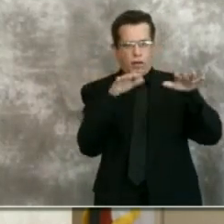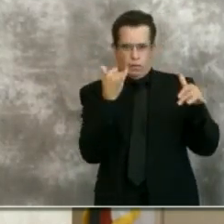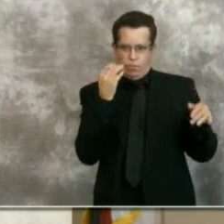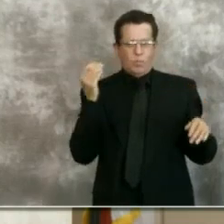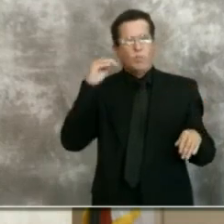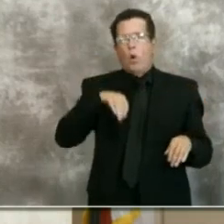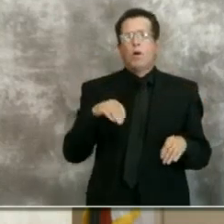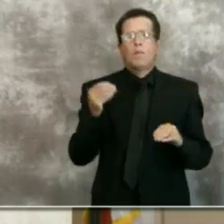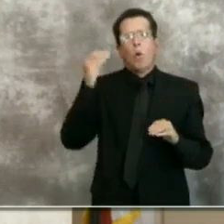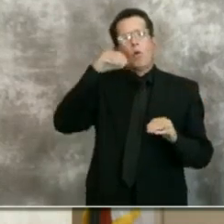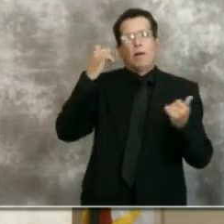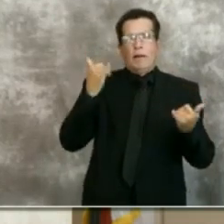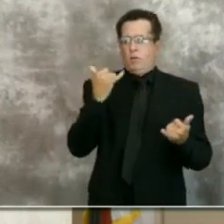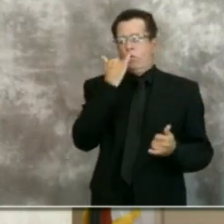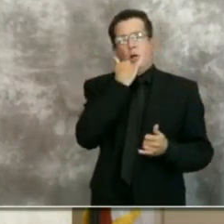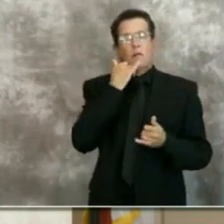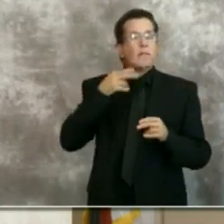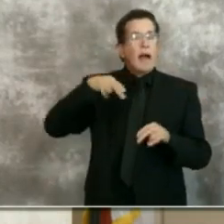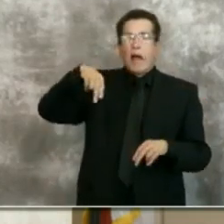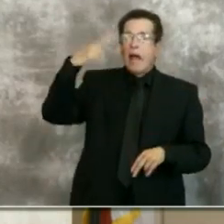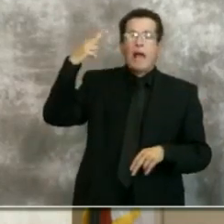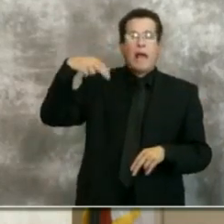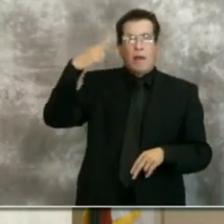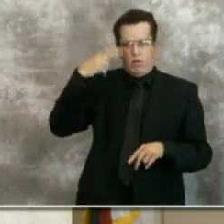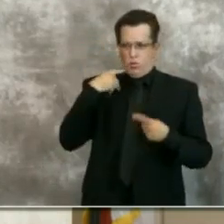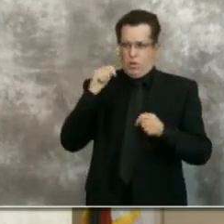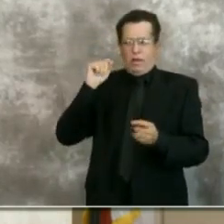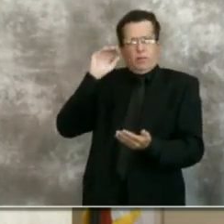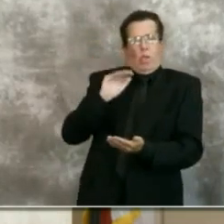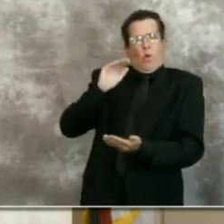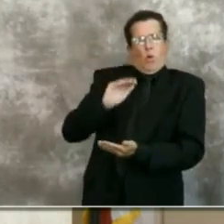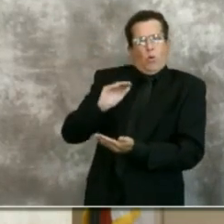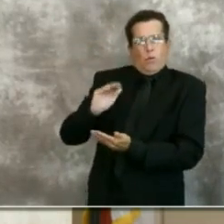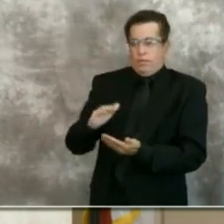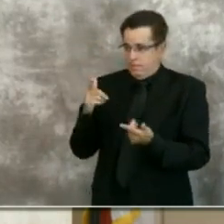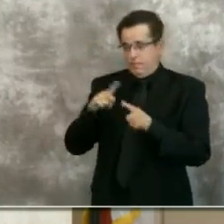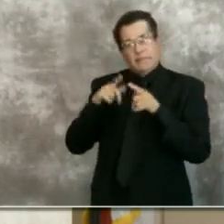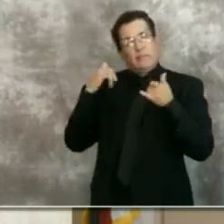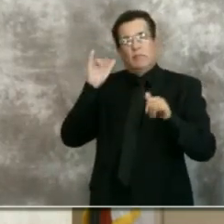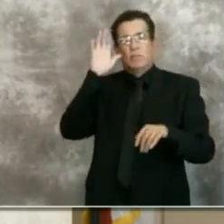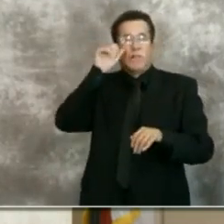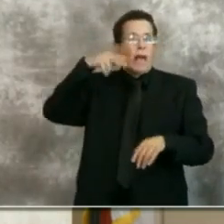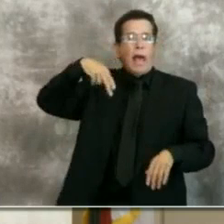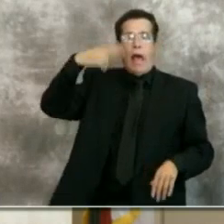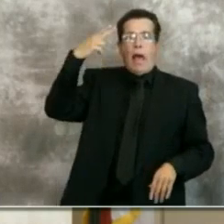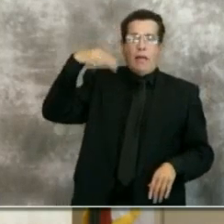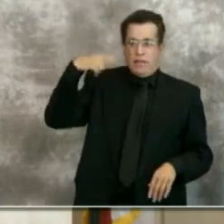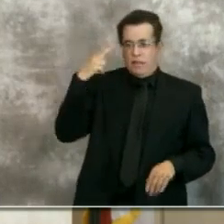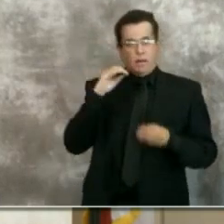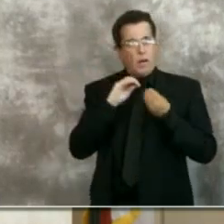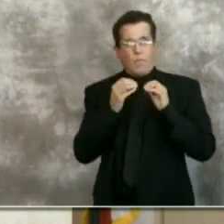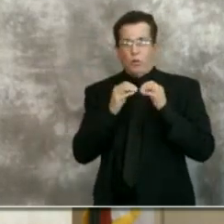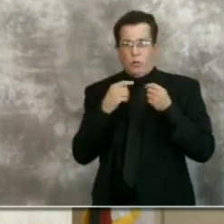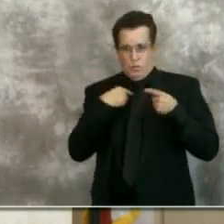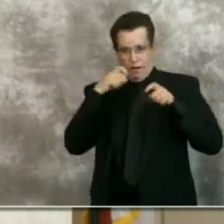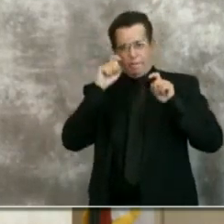SIGNIFICANT INCREASES ARE NUMBERS AROUND THE CASE NUMBERS IN OUR NUMBERS AROUND COMMUNITY OUTBREAKS WIN IN THE